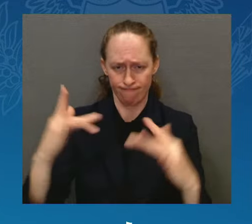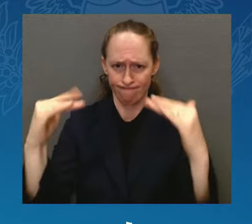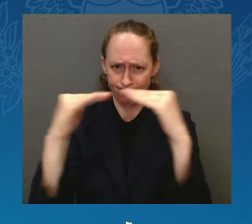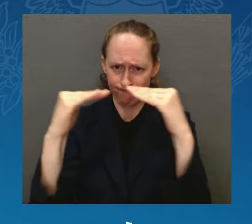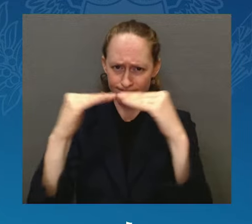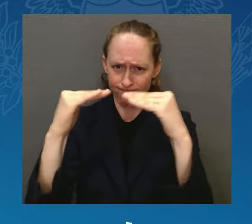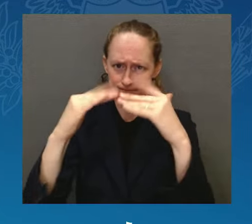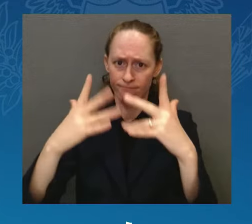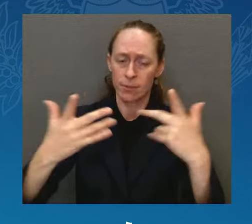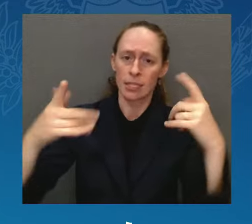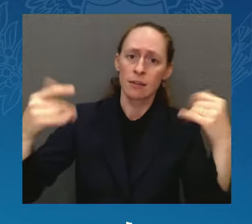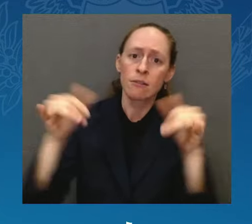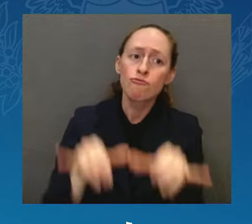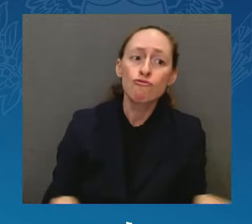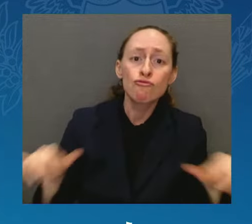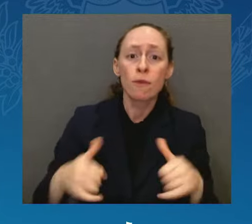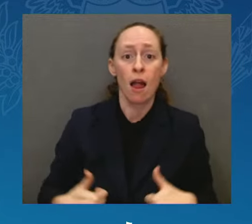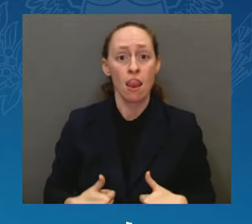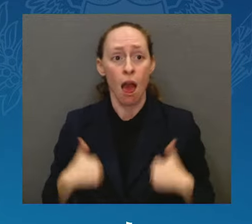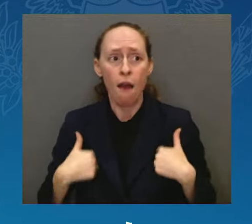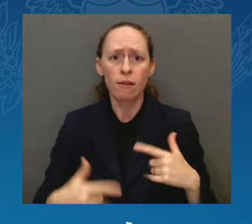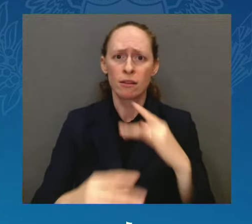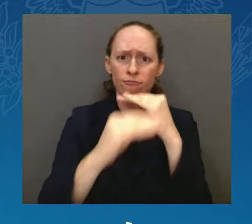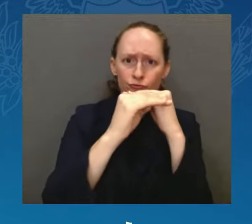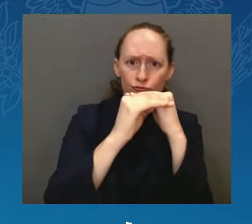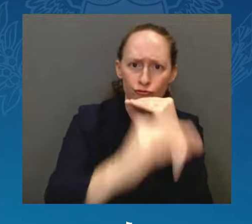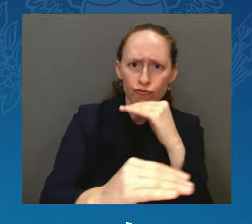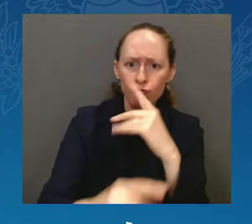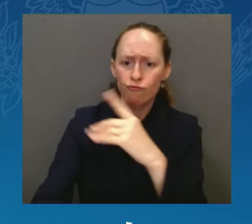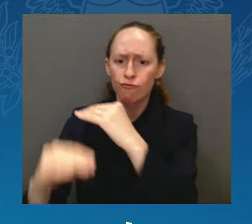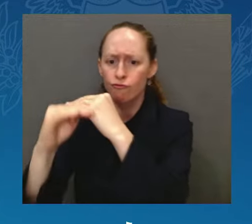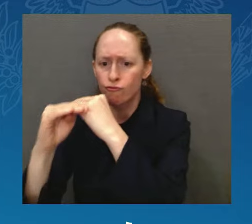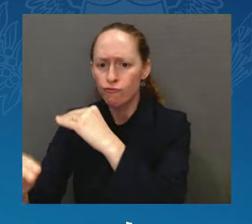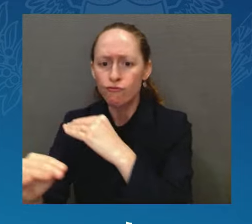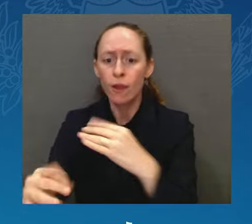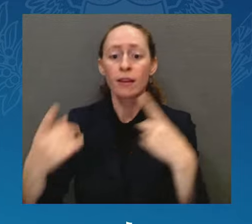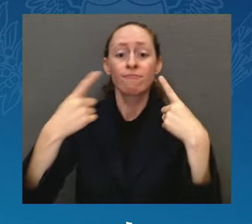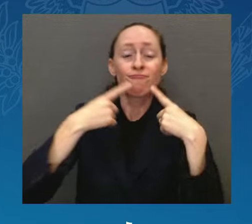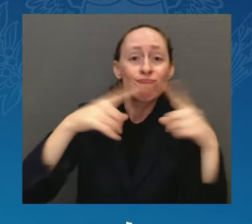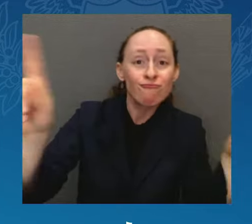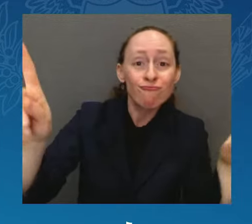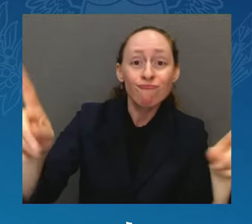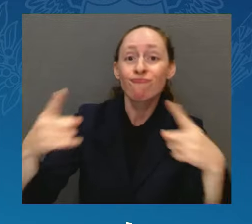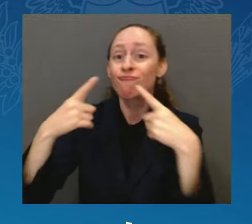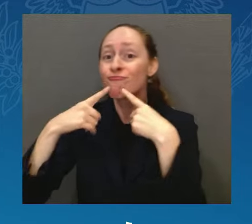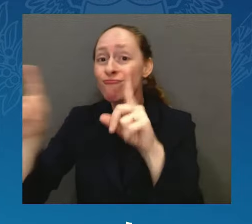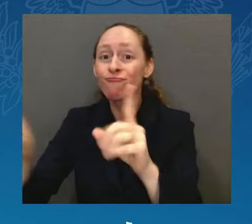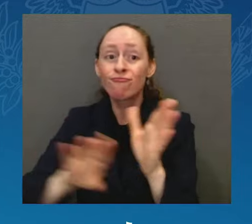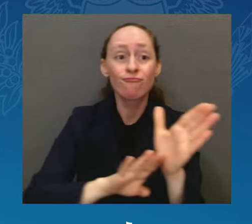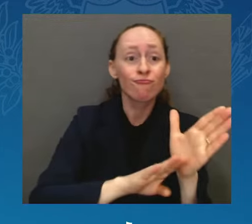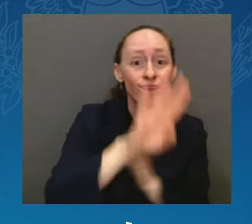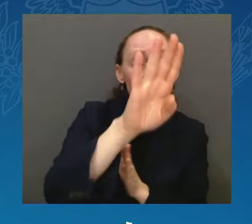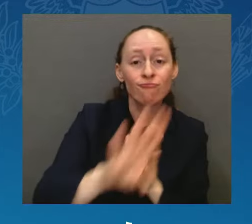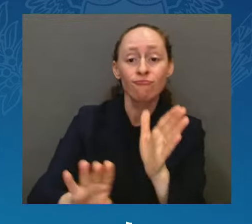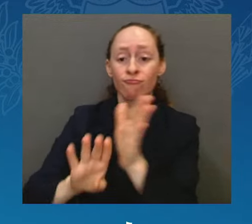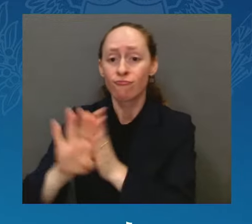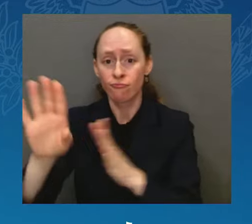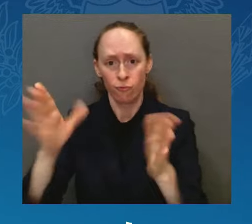And I support the right of the Palestinian people to dignity, freedom, and self-determination.